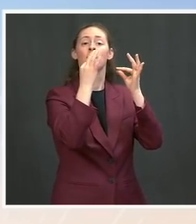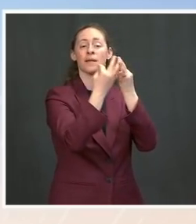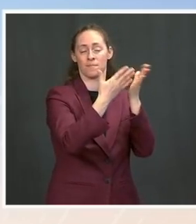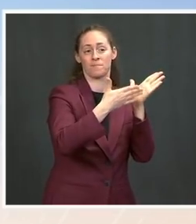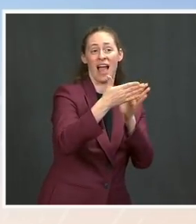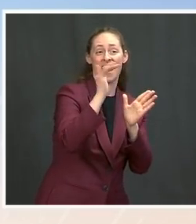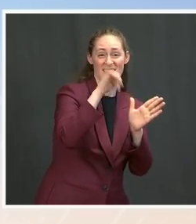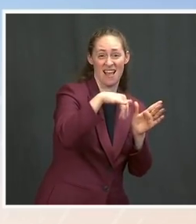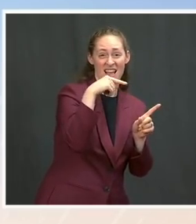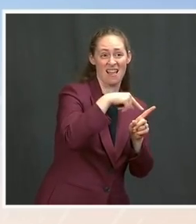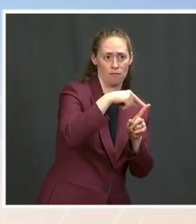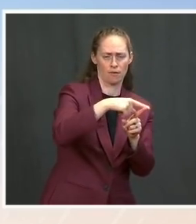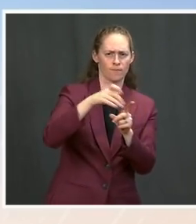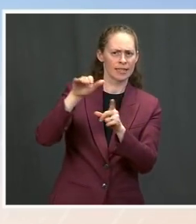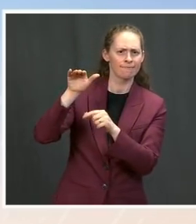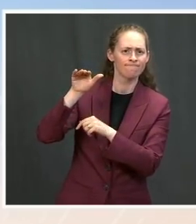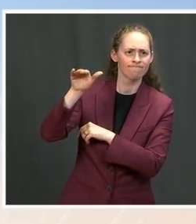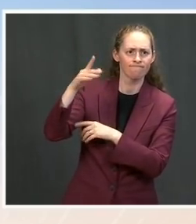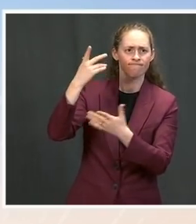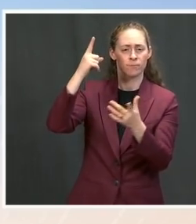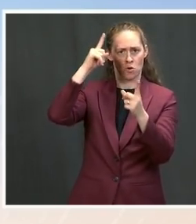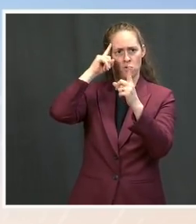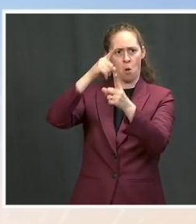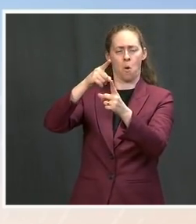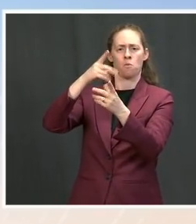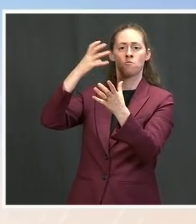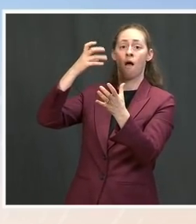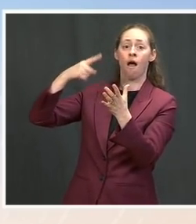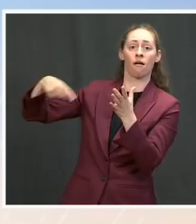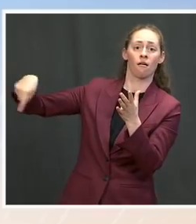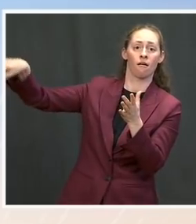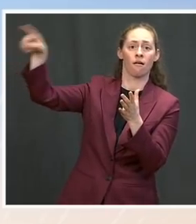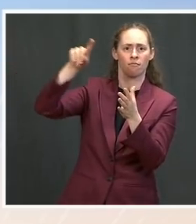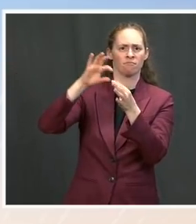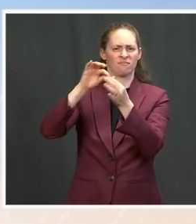The Treasury Department said it would add, quote, "information about aggregate account outflows and inflows."